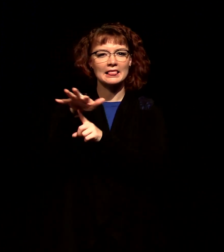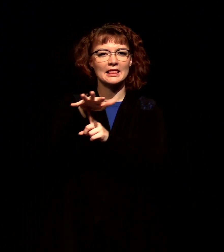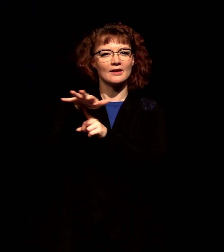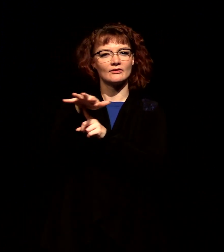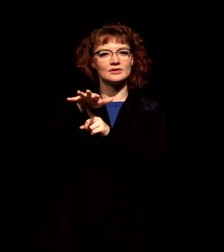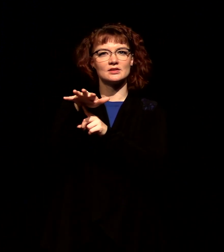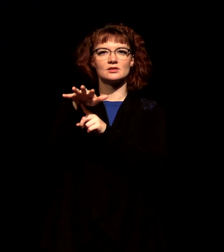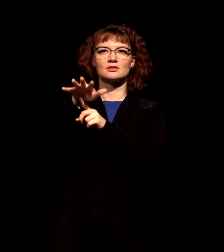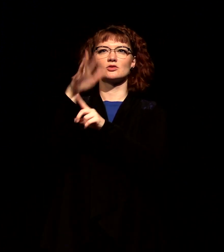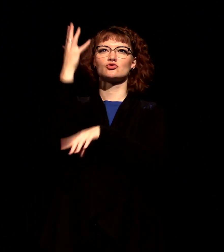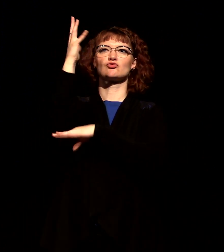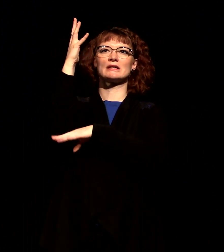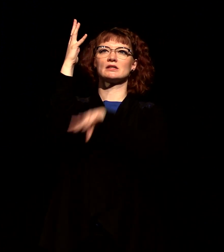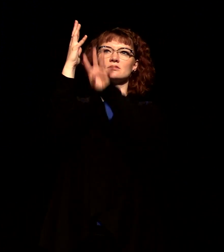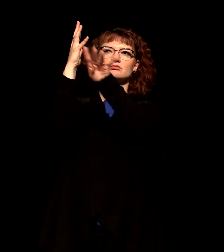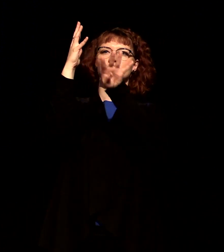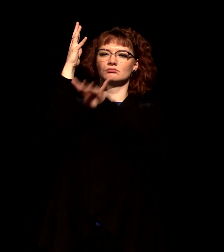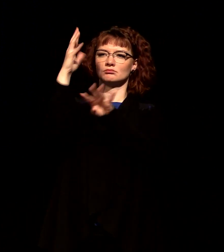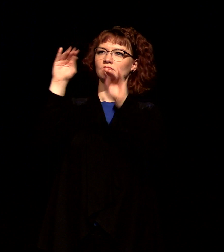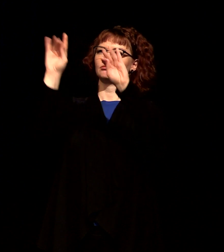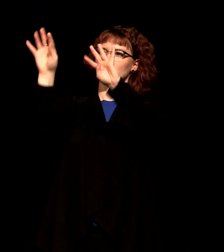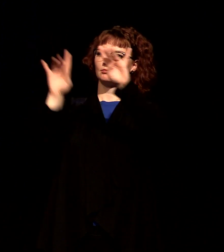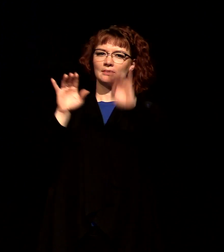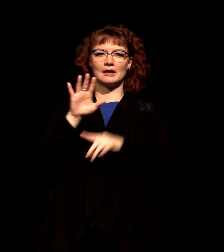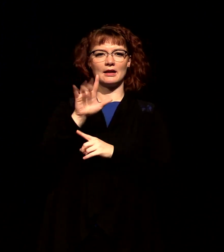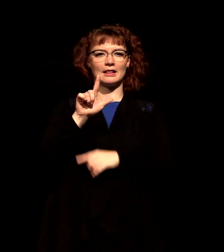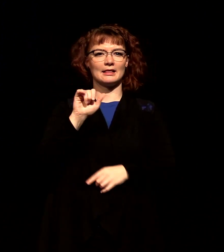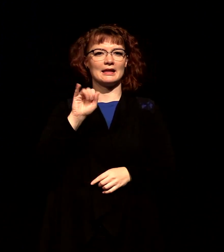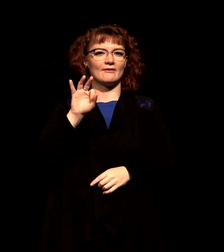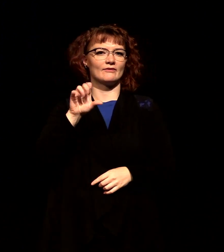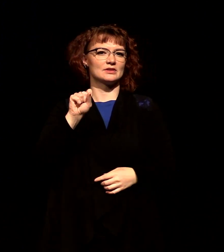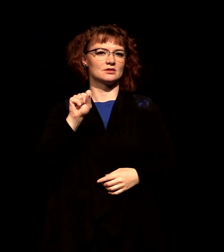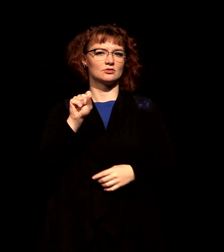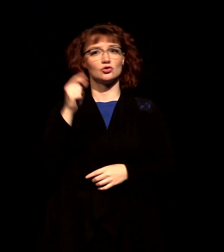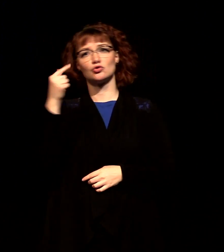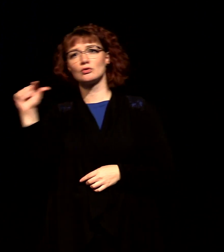and majestic, like a mountain, or an ocean, but unique and